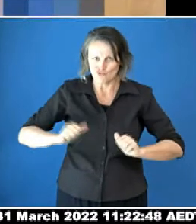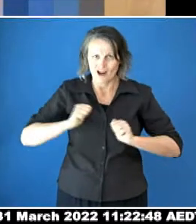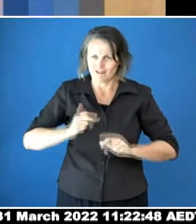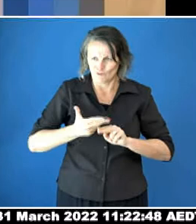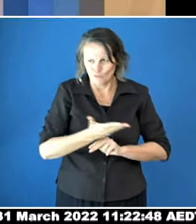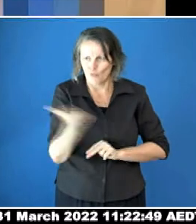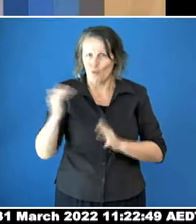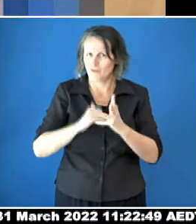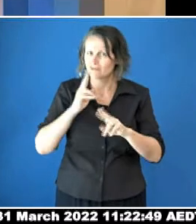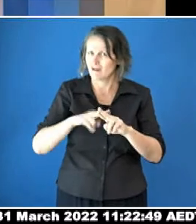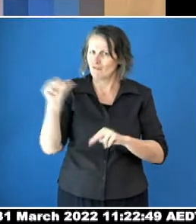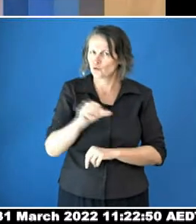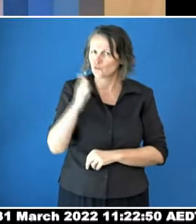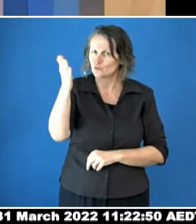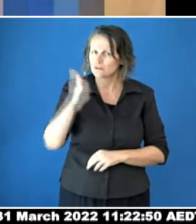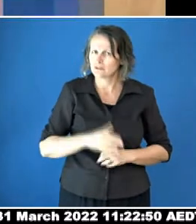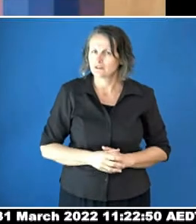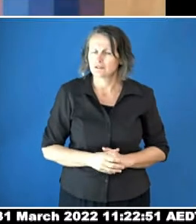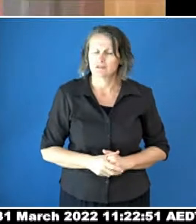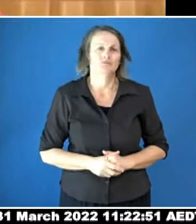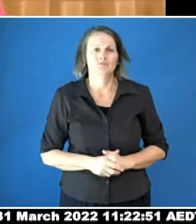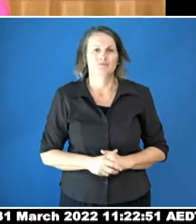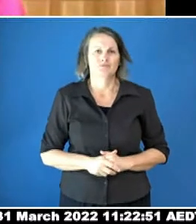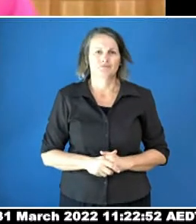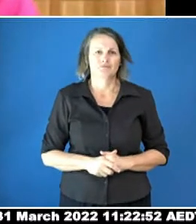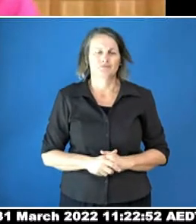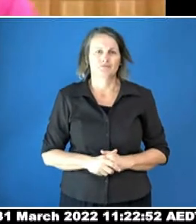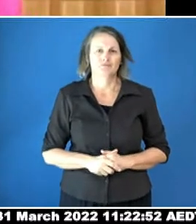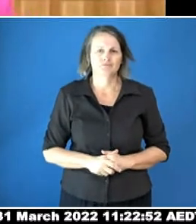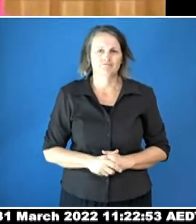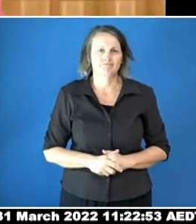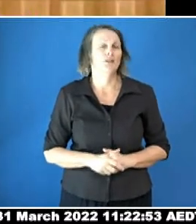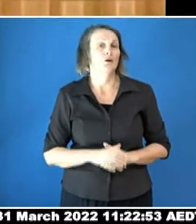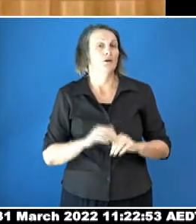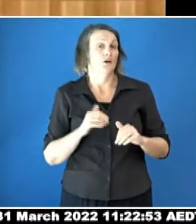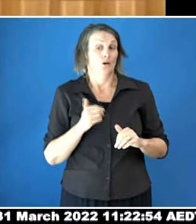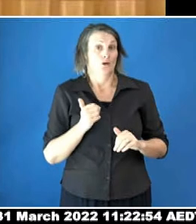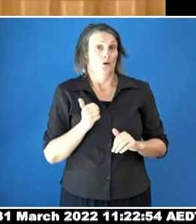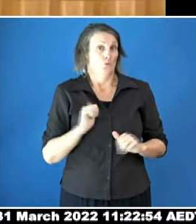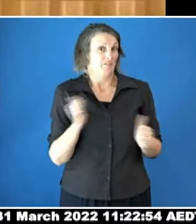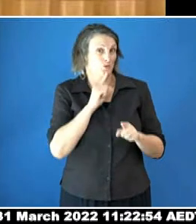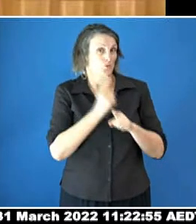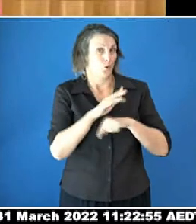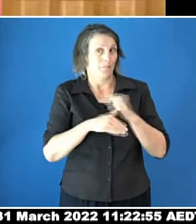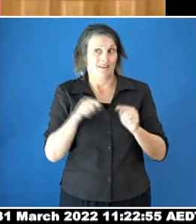all staff. MS EASTMAN: You've also flagged having better policies so that people of